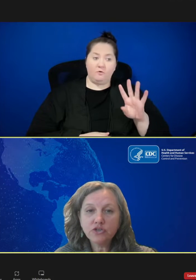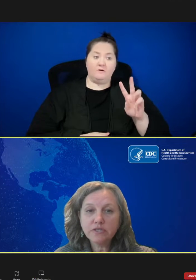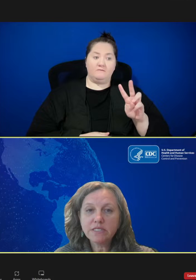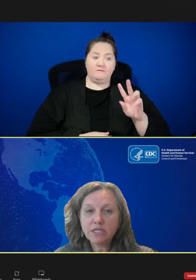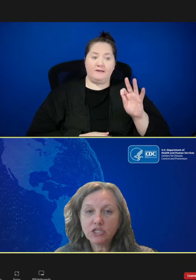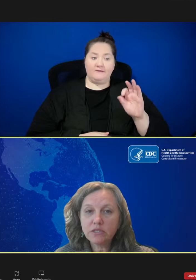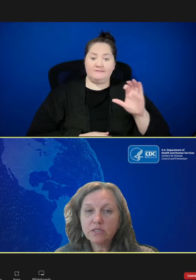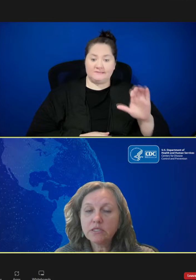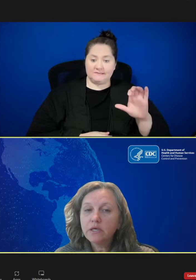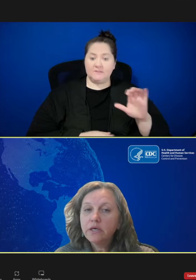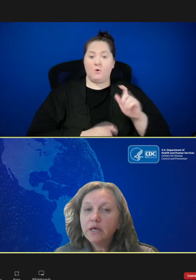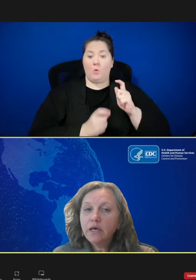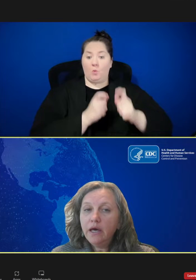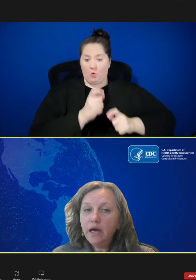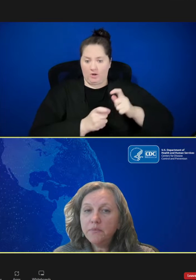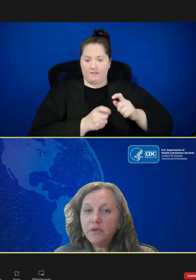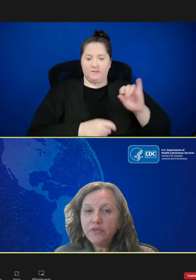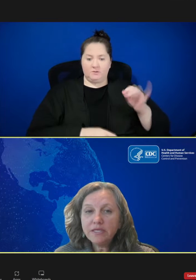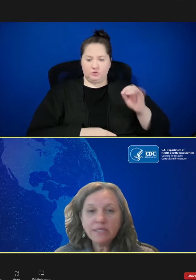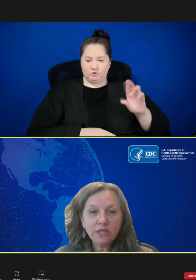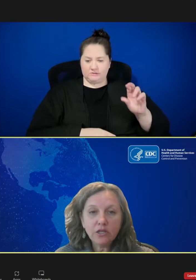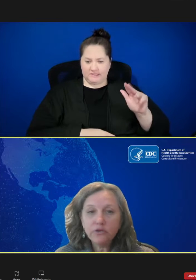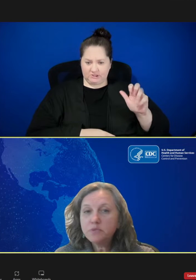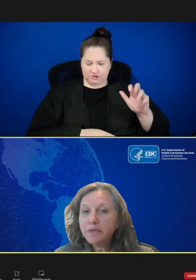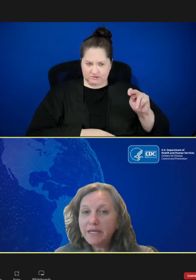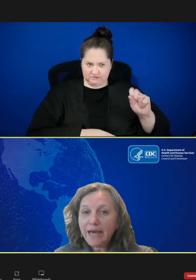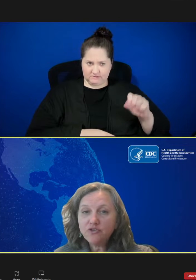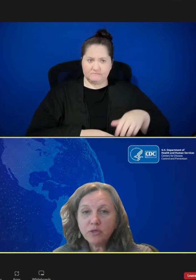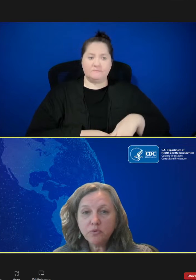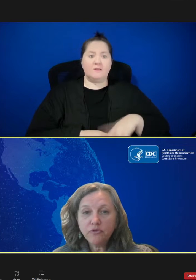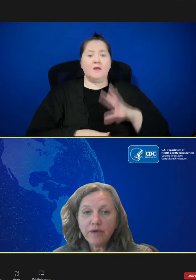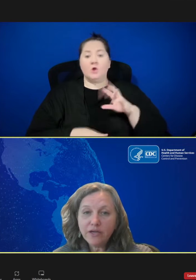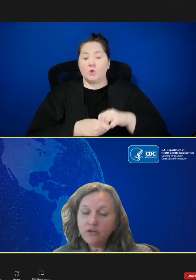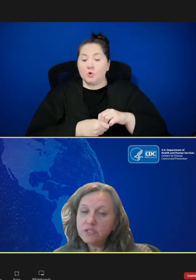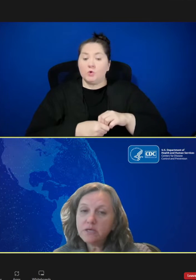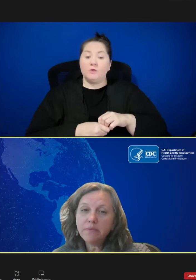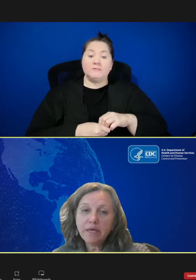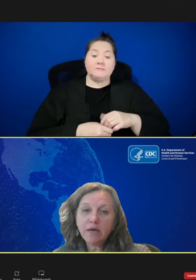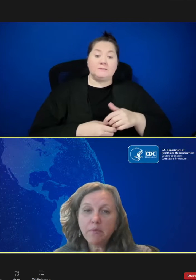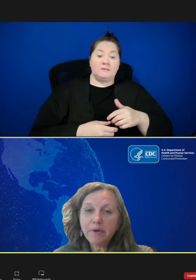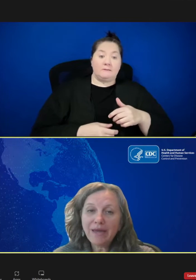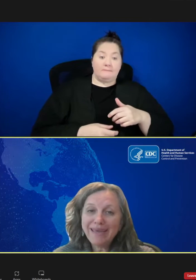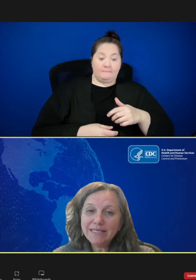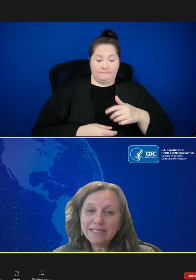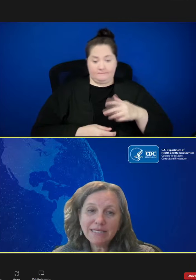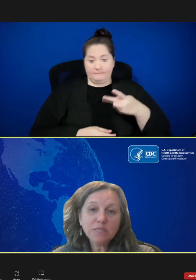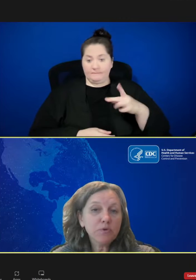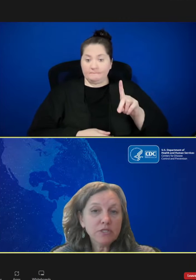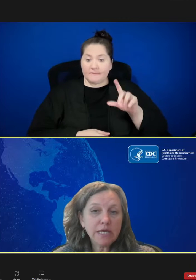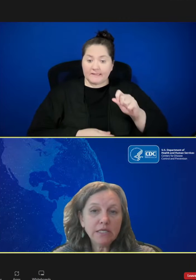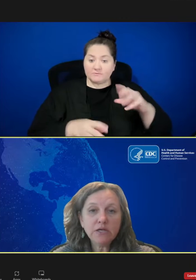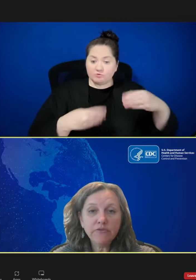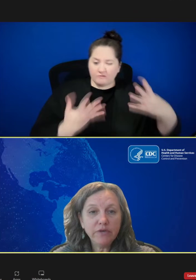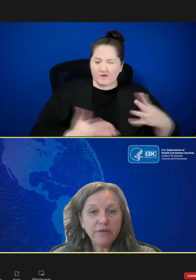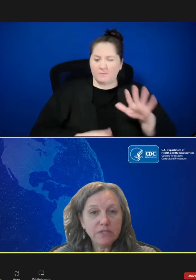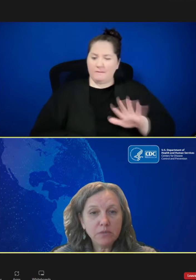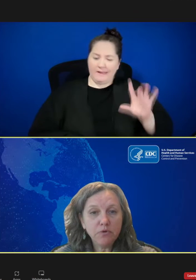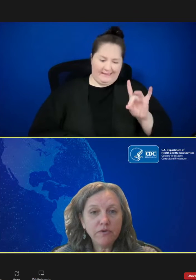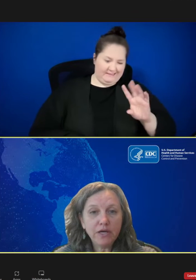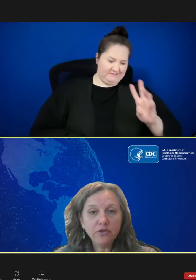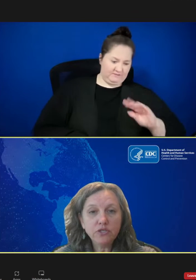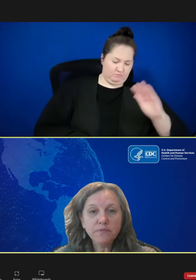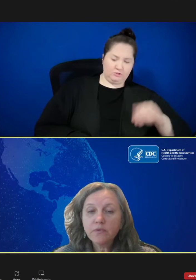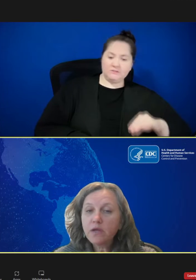jurisdictions. This includes pediatric providers that make up about 86 percent of VFC providers,